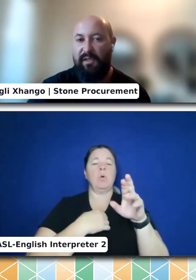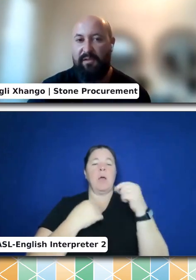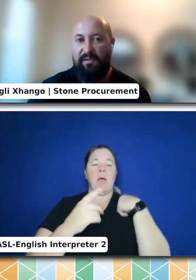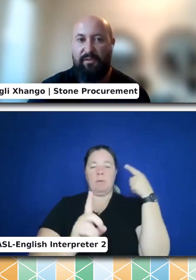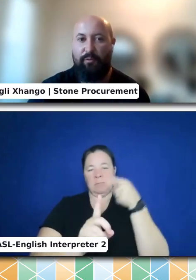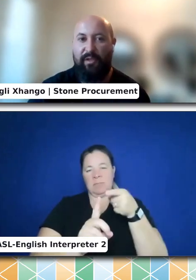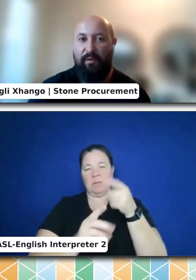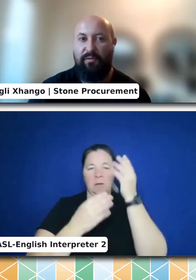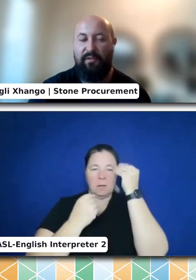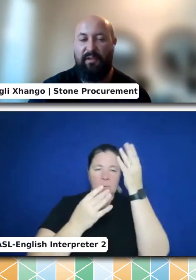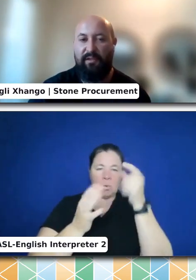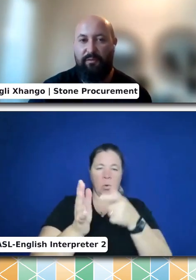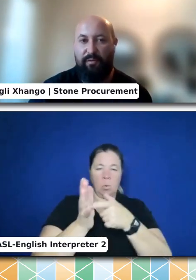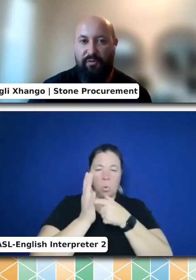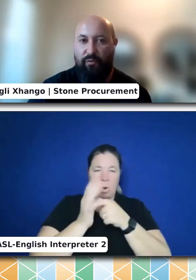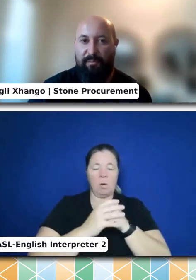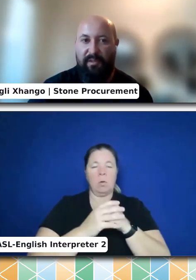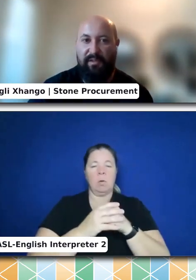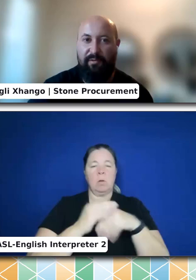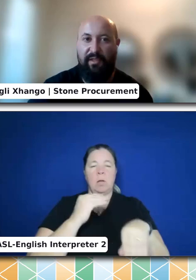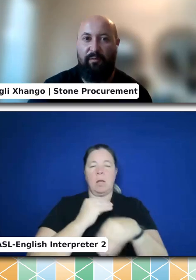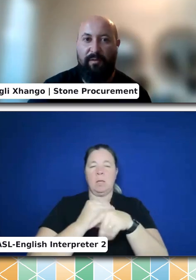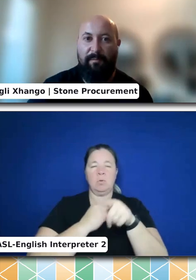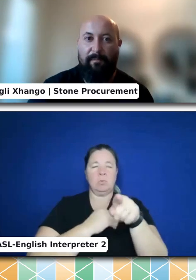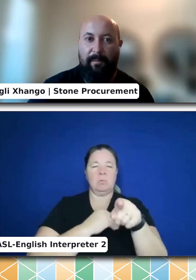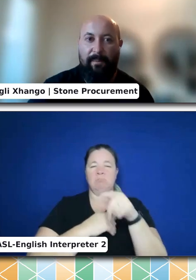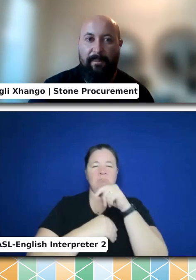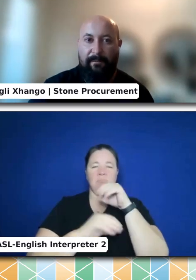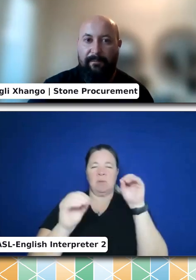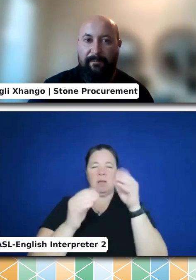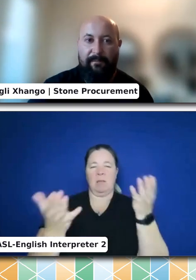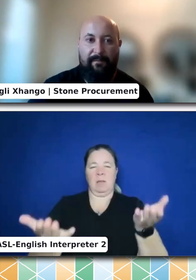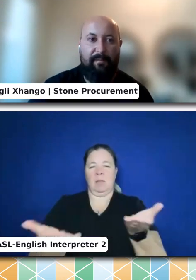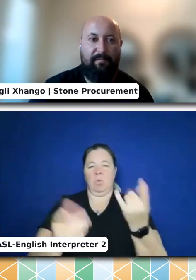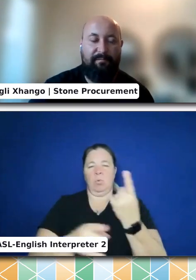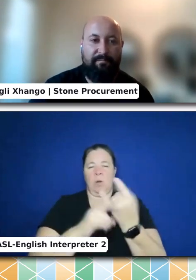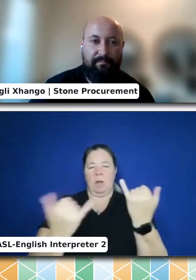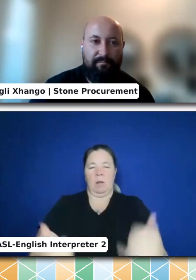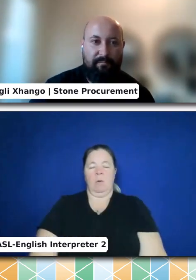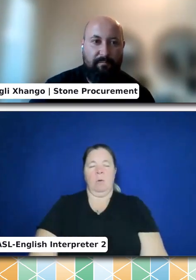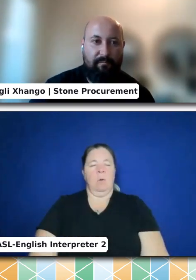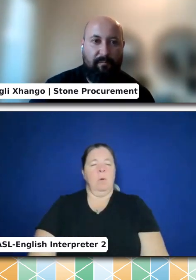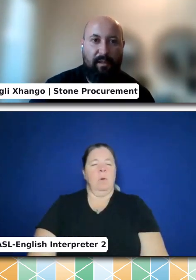As this is a new account, nothing is going to show up in this right now.